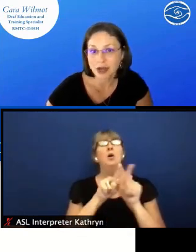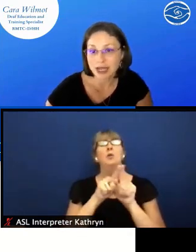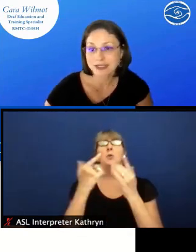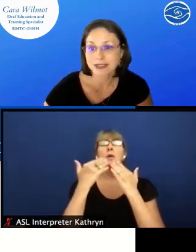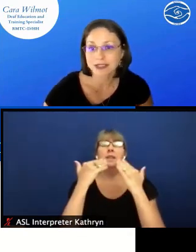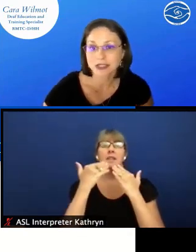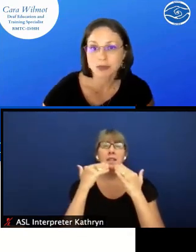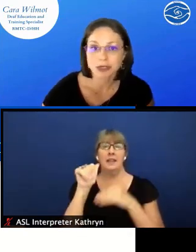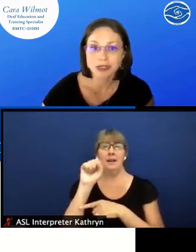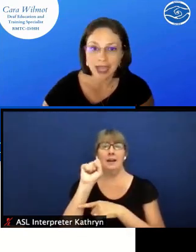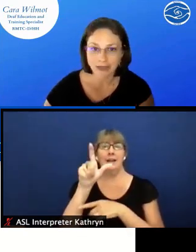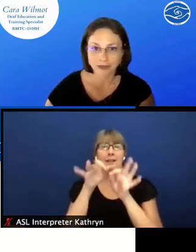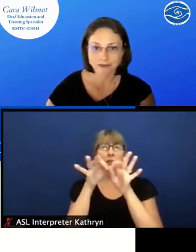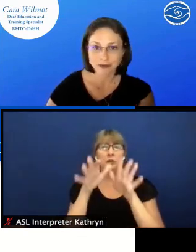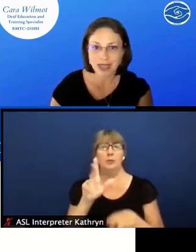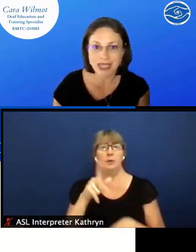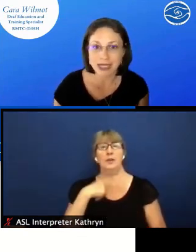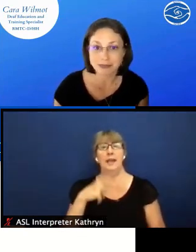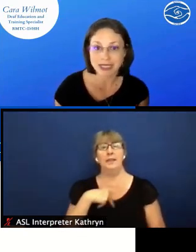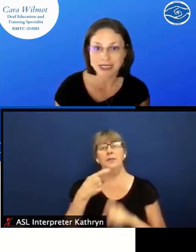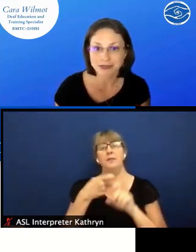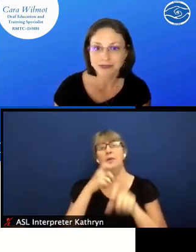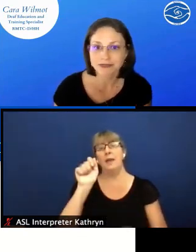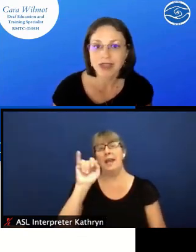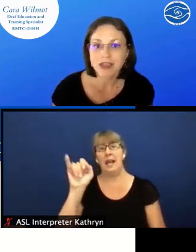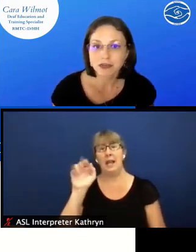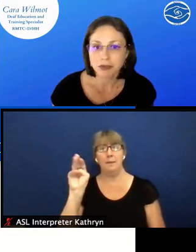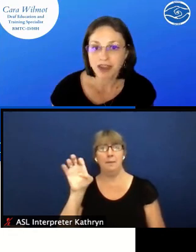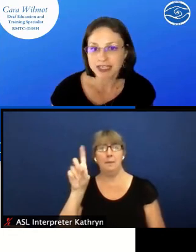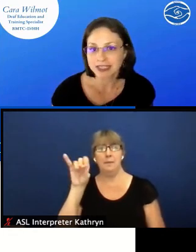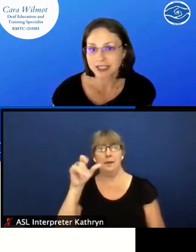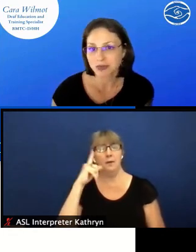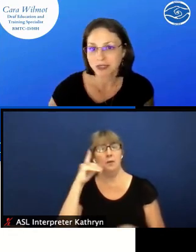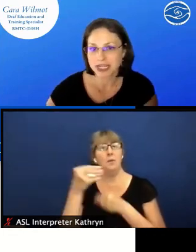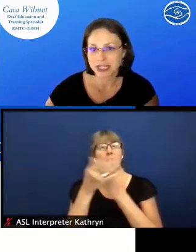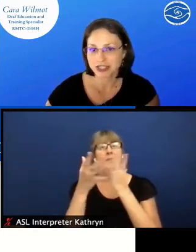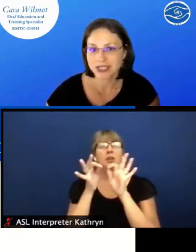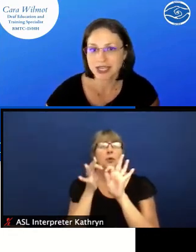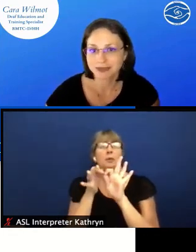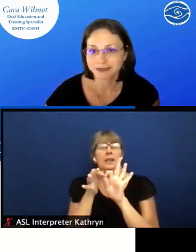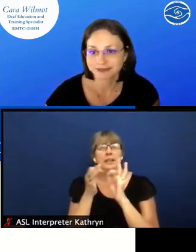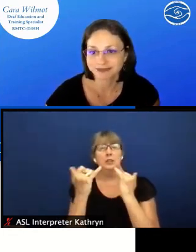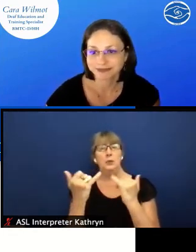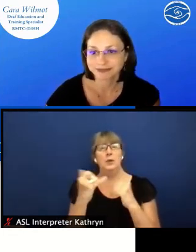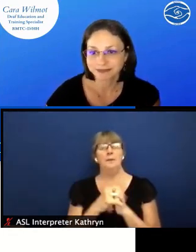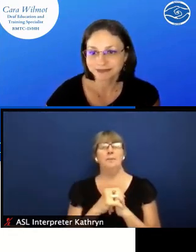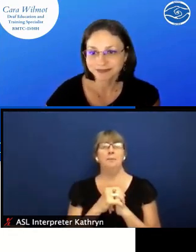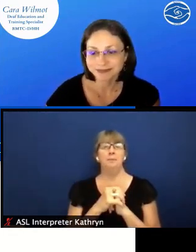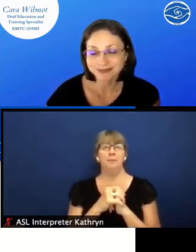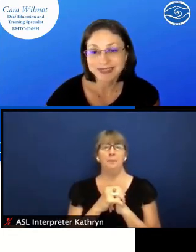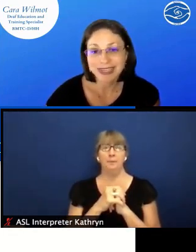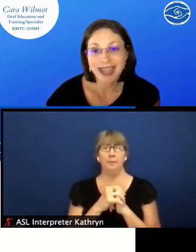ASL interpreter Kathryn from AI-media for providing the interpretation today.